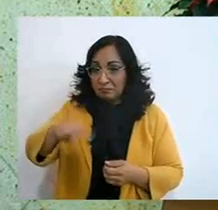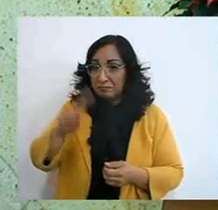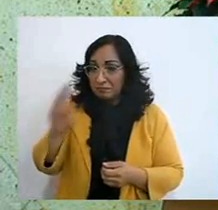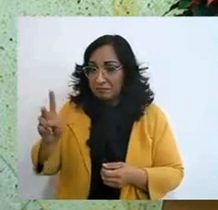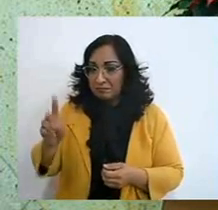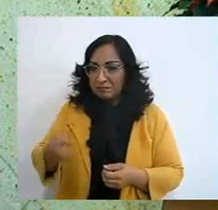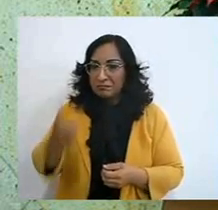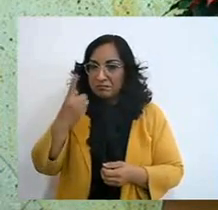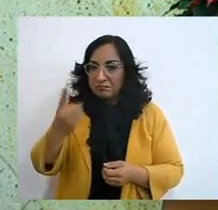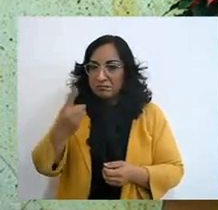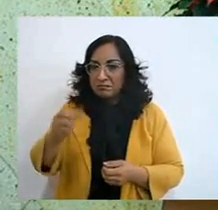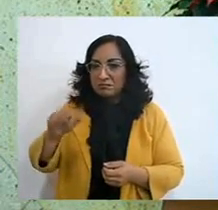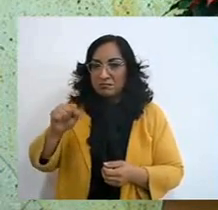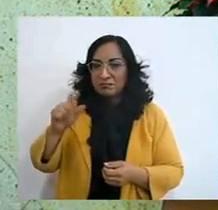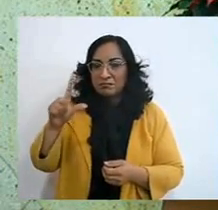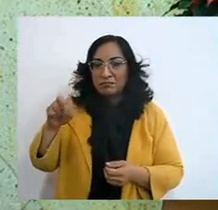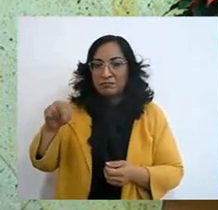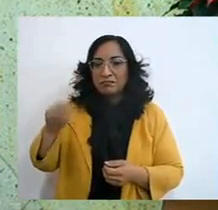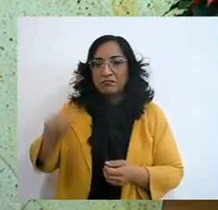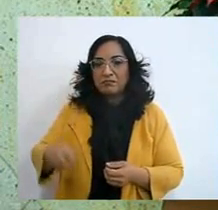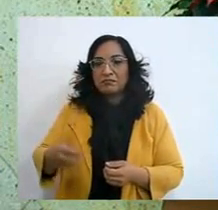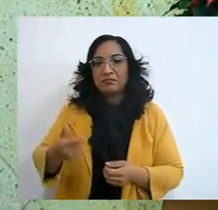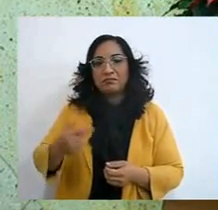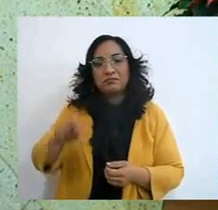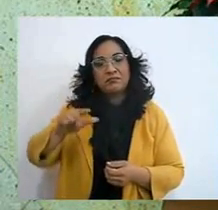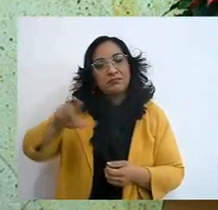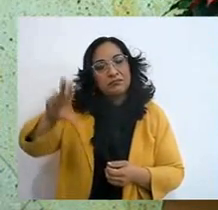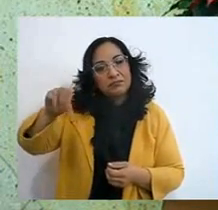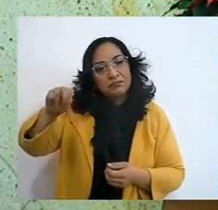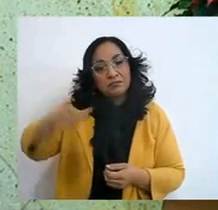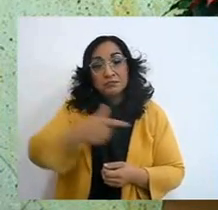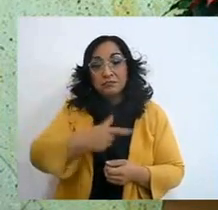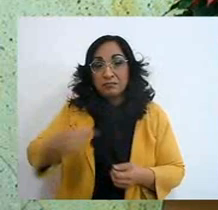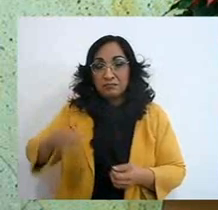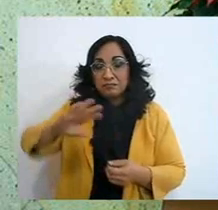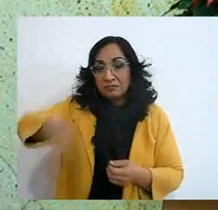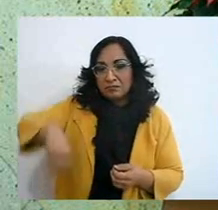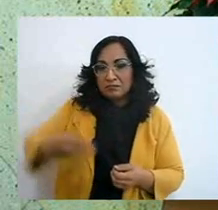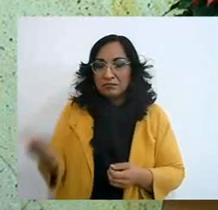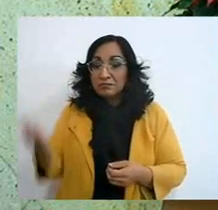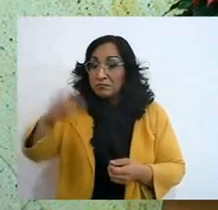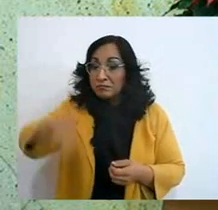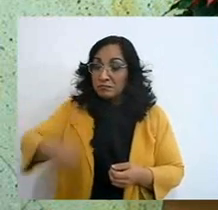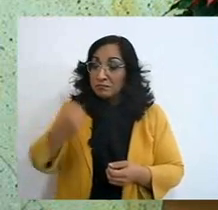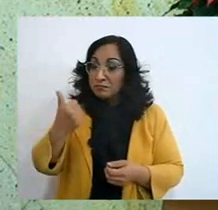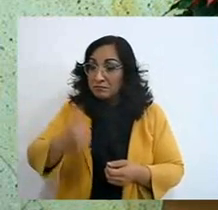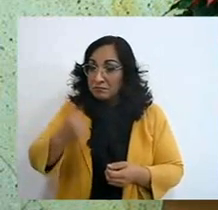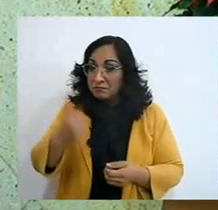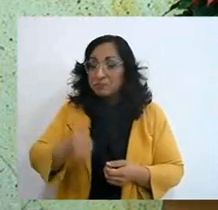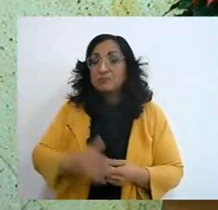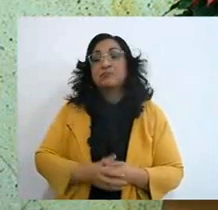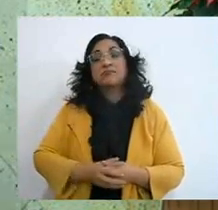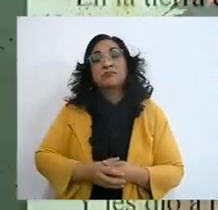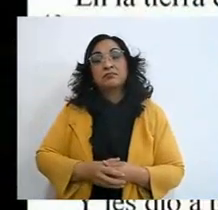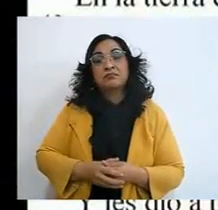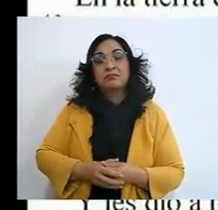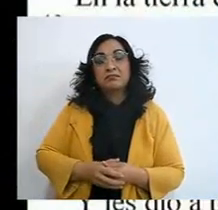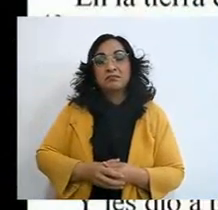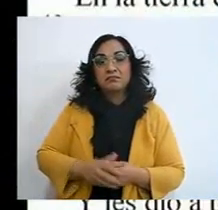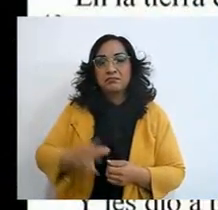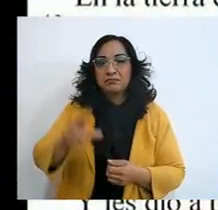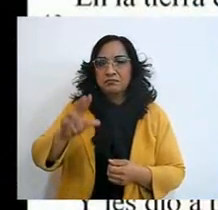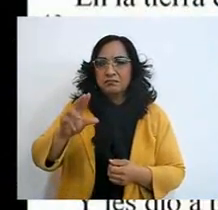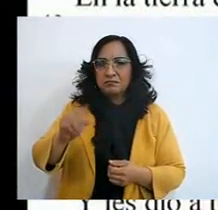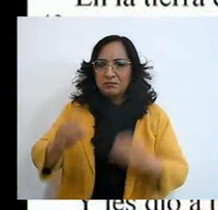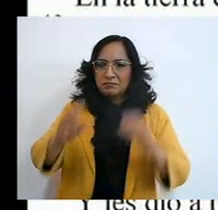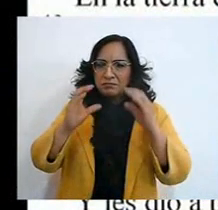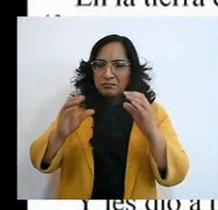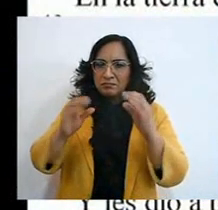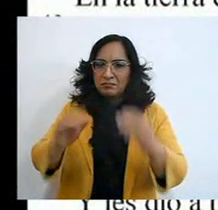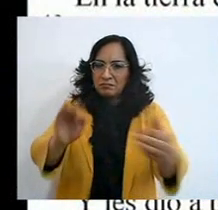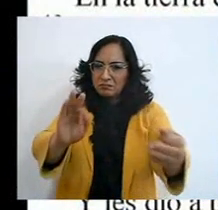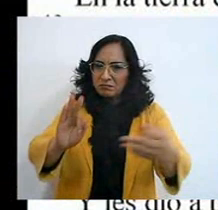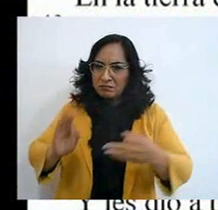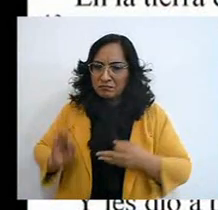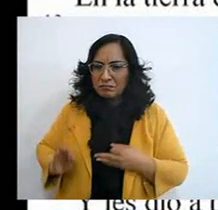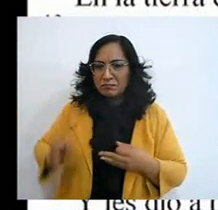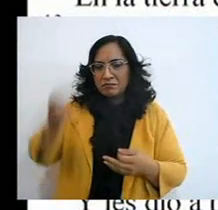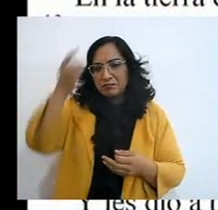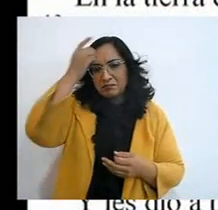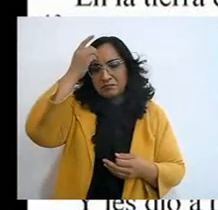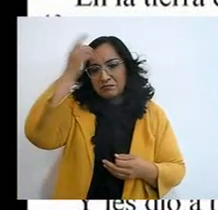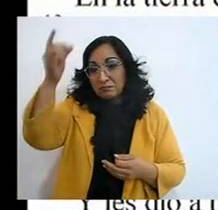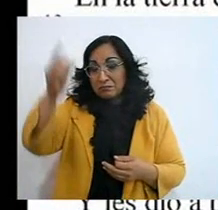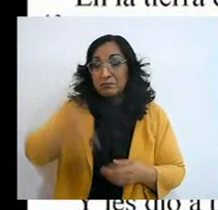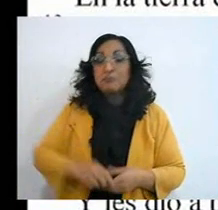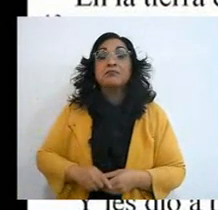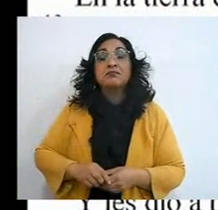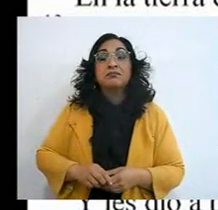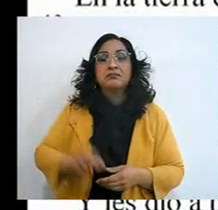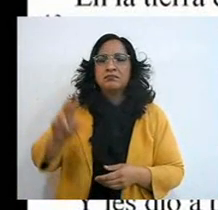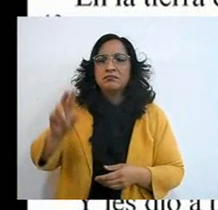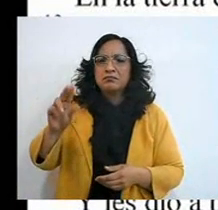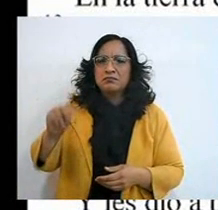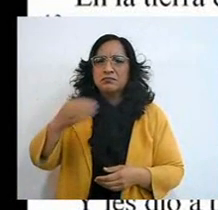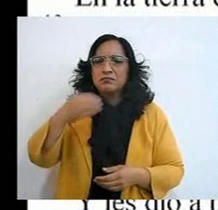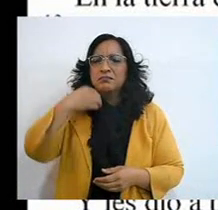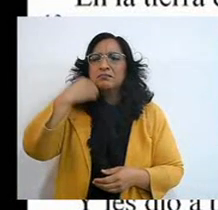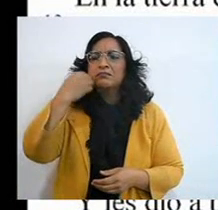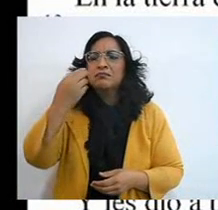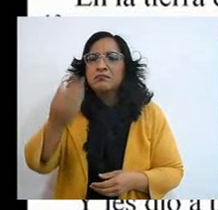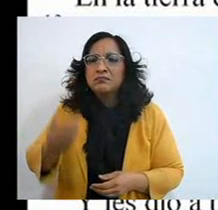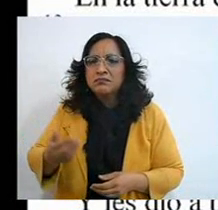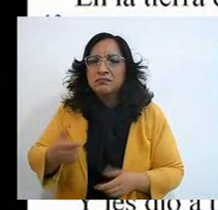one of them is in Psalm 78:10-11 "They have not kept the covenant of God, nor will they walk in his law;